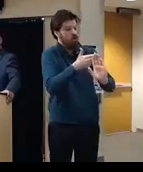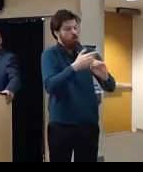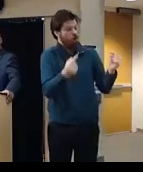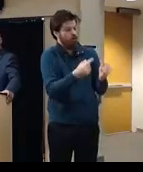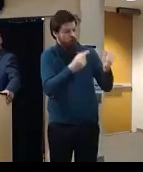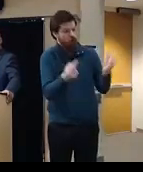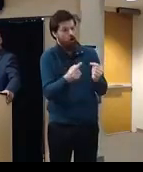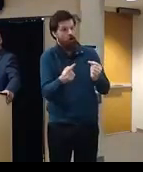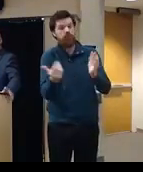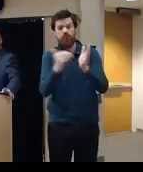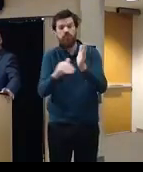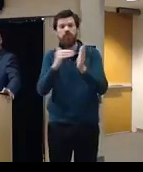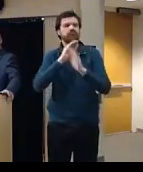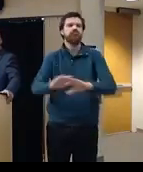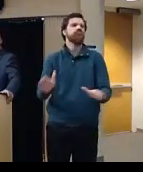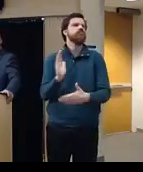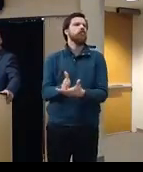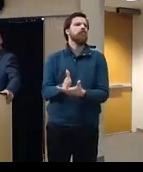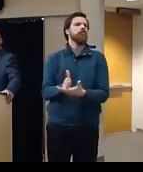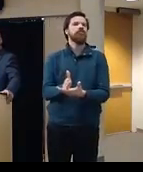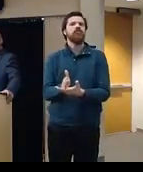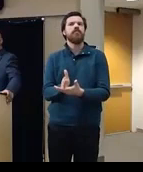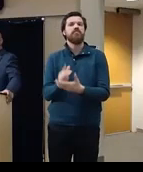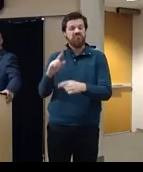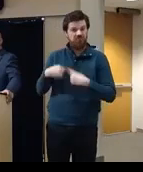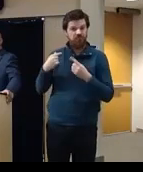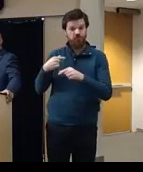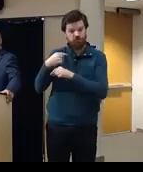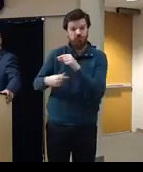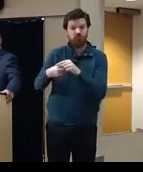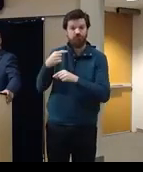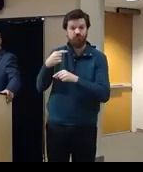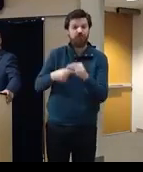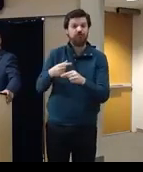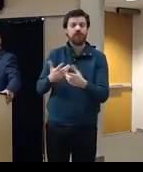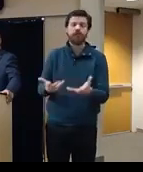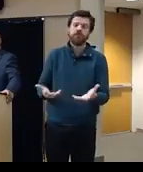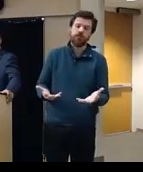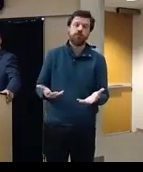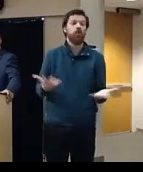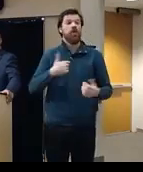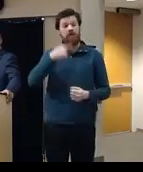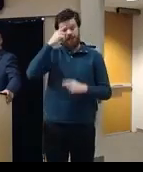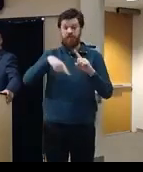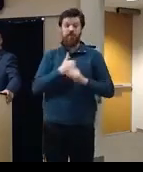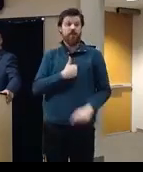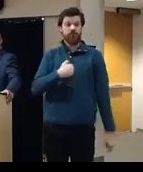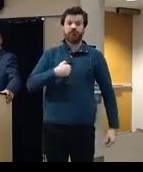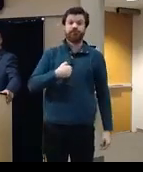has been committed by APA over Generations so what do I think about the apology not a